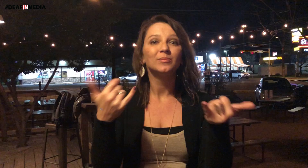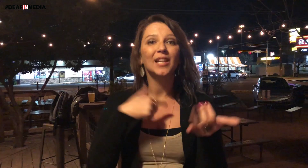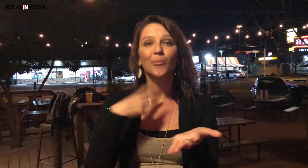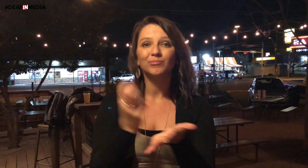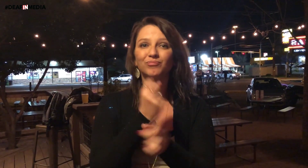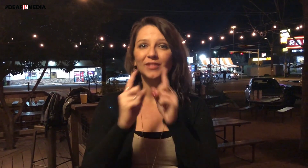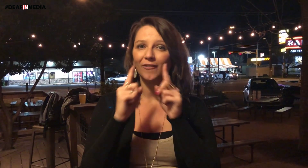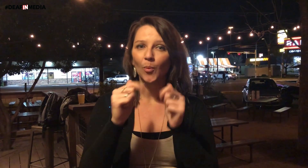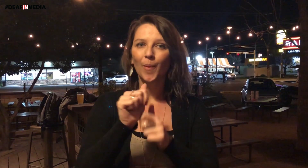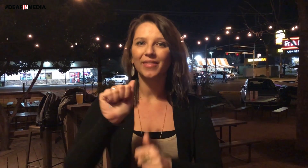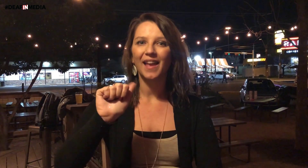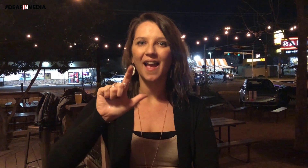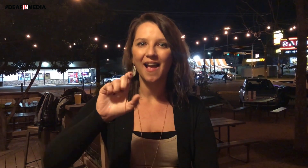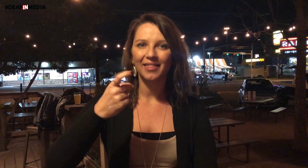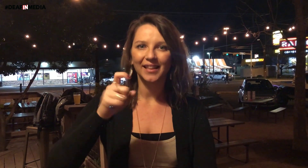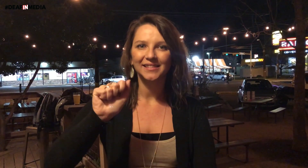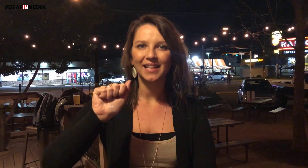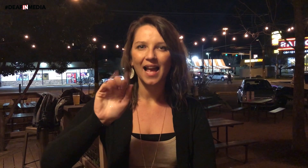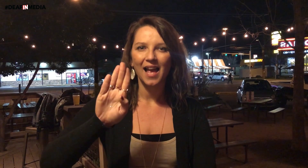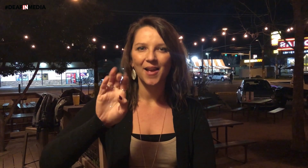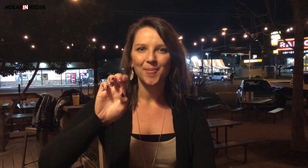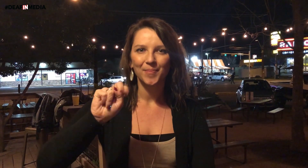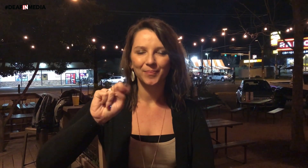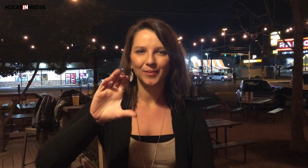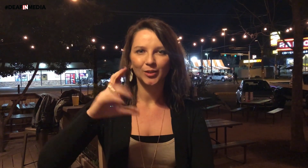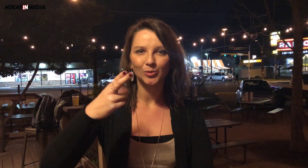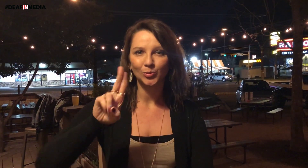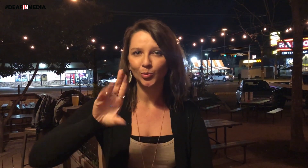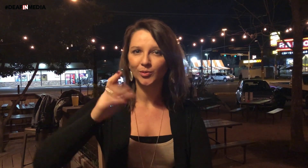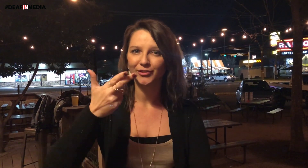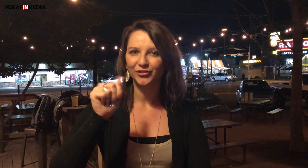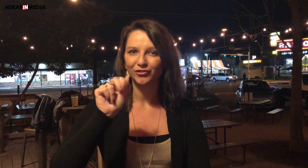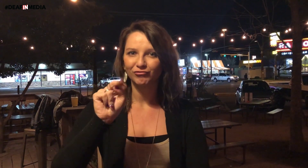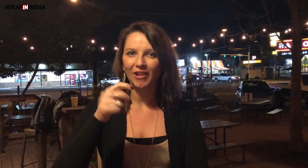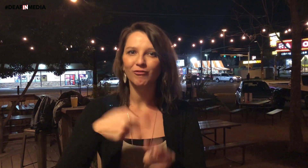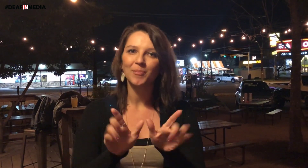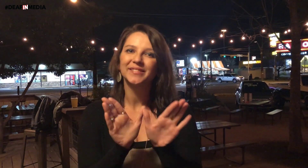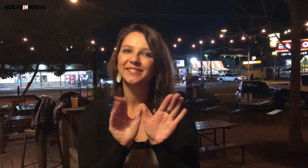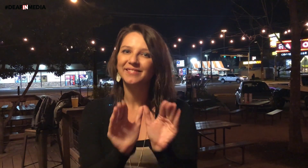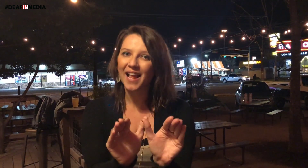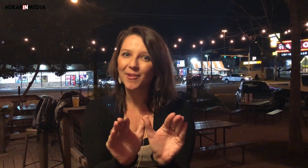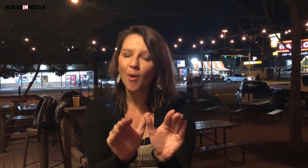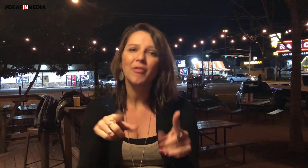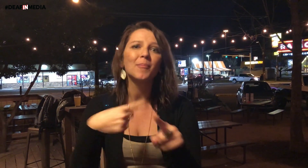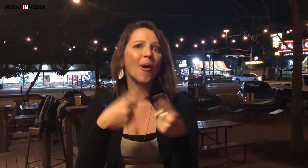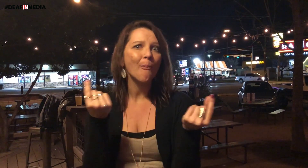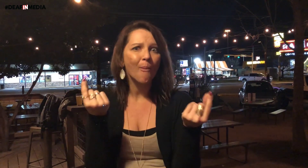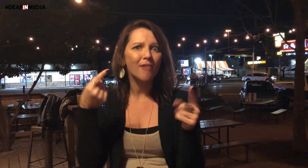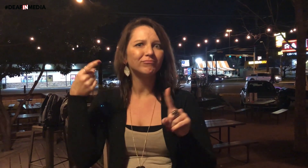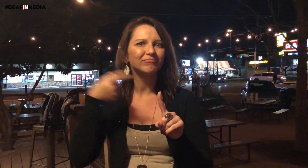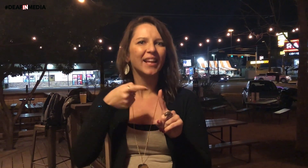We’re thrilled to have the opportunity to interview Alex Abenchuchan from the Daily Moth.